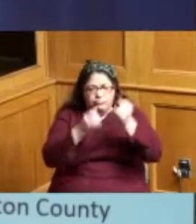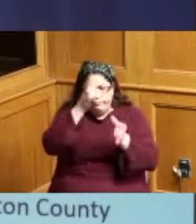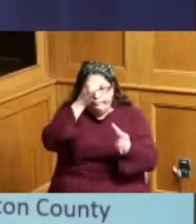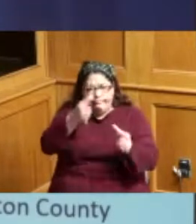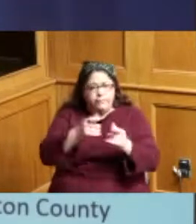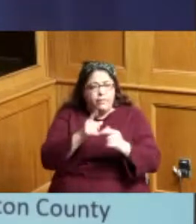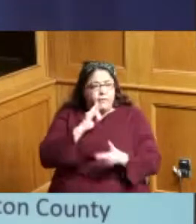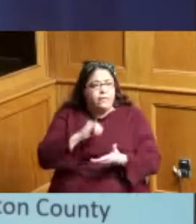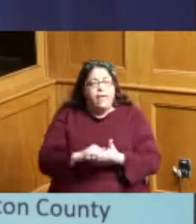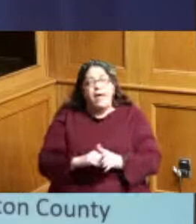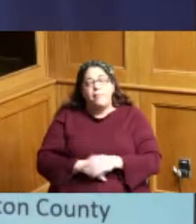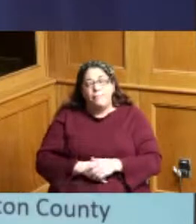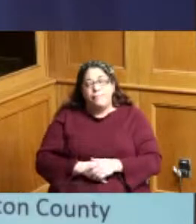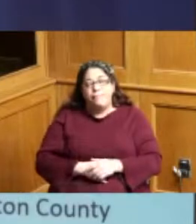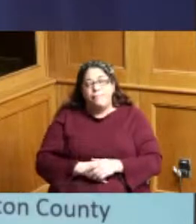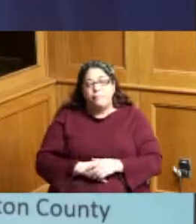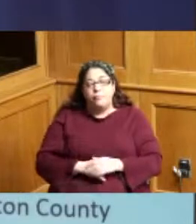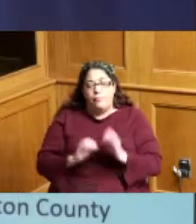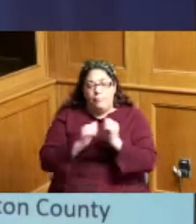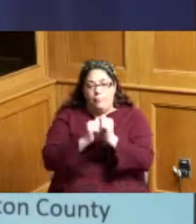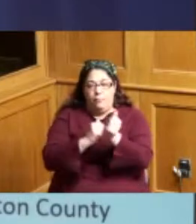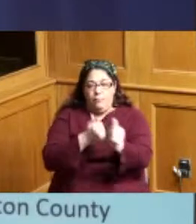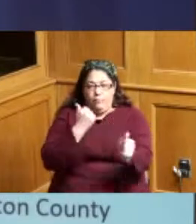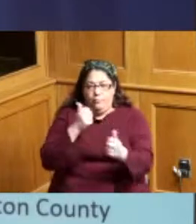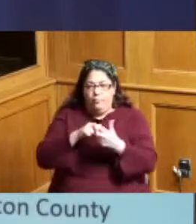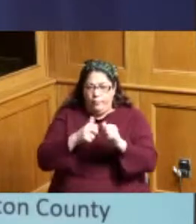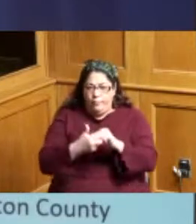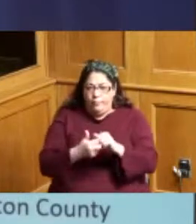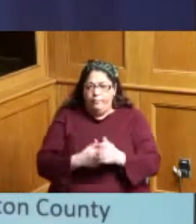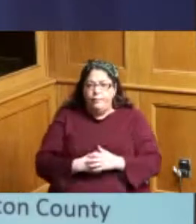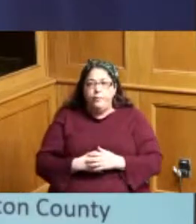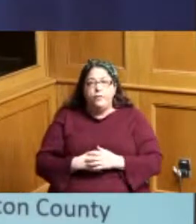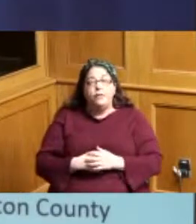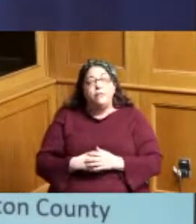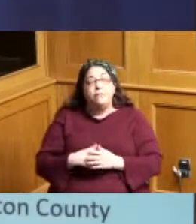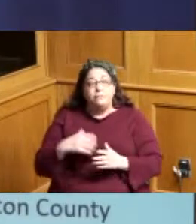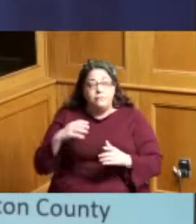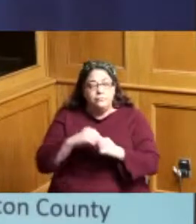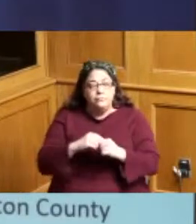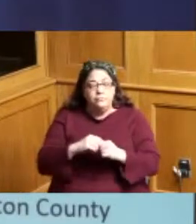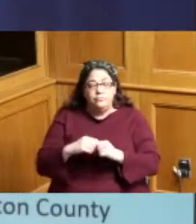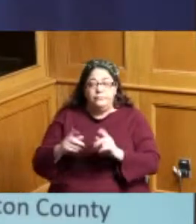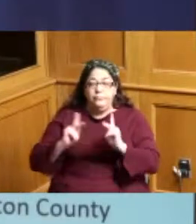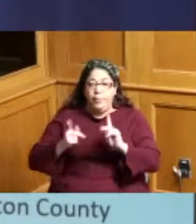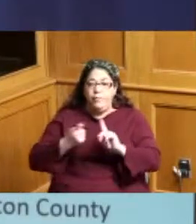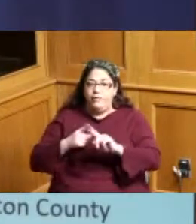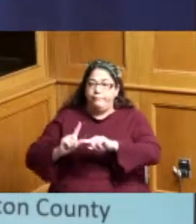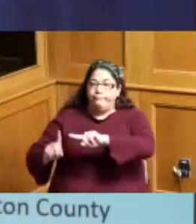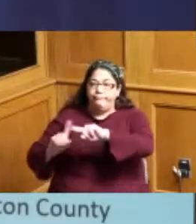for their consideration this included both representatives from different agencies